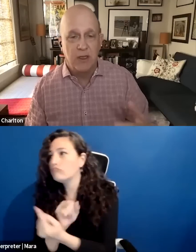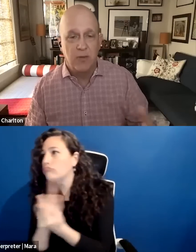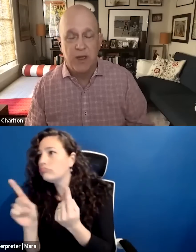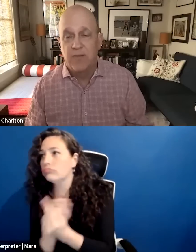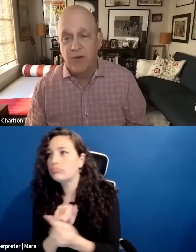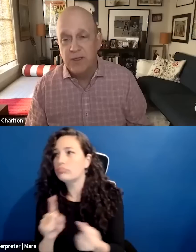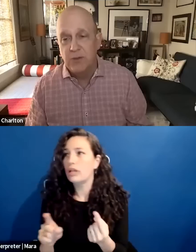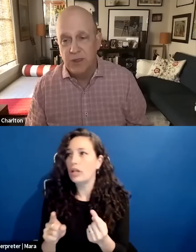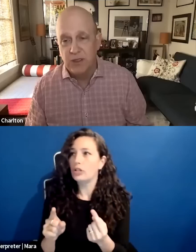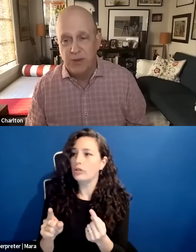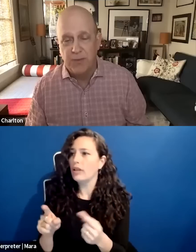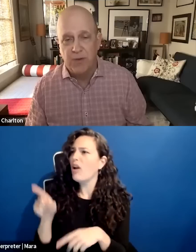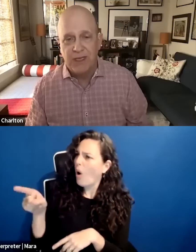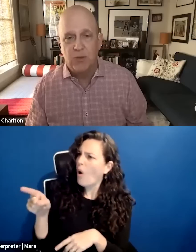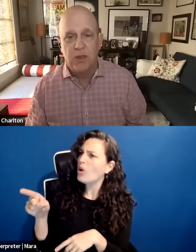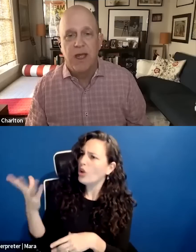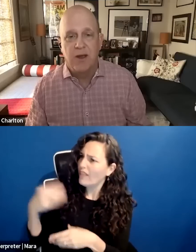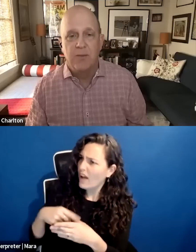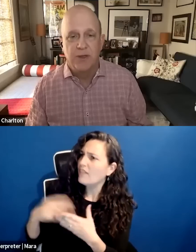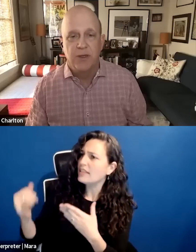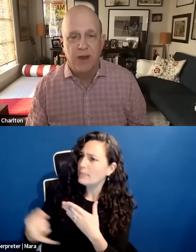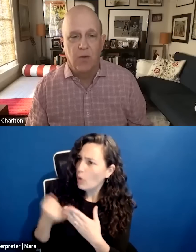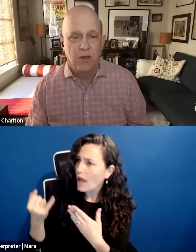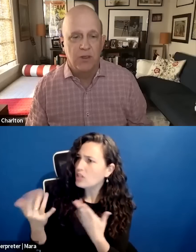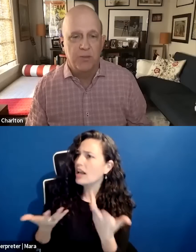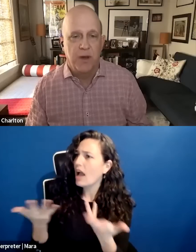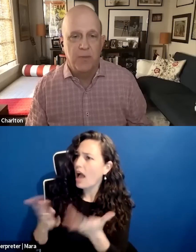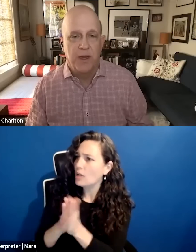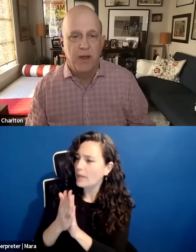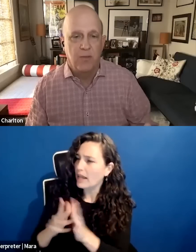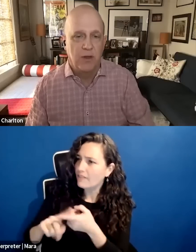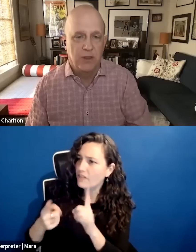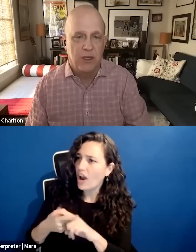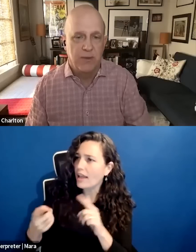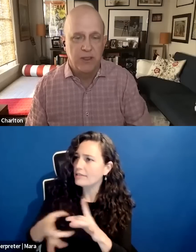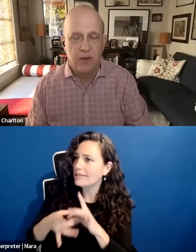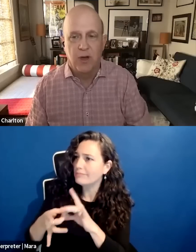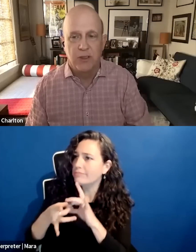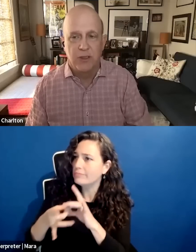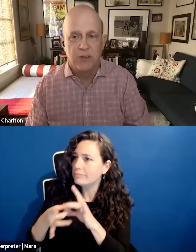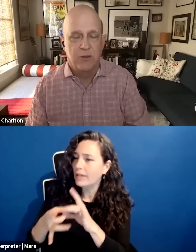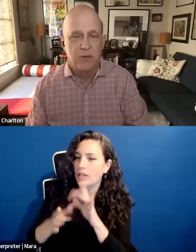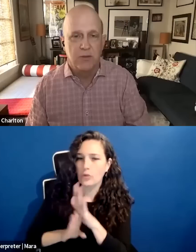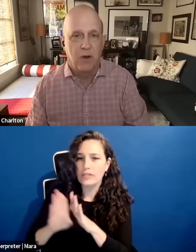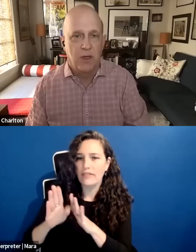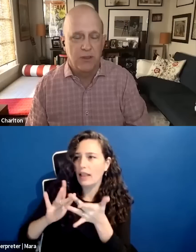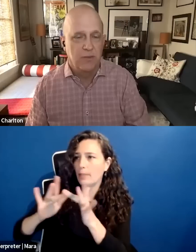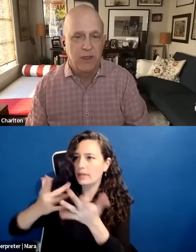and you become friends with these people. And that's really how you build a network is by what you said about generosity is awesome